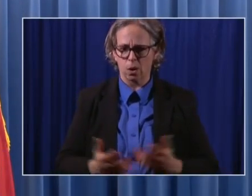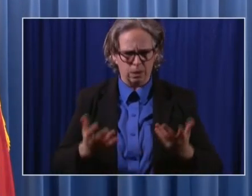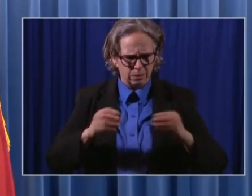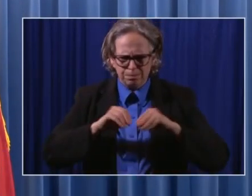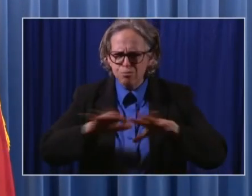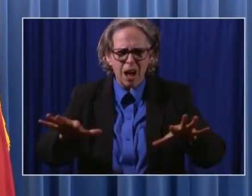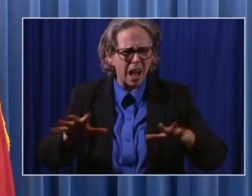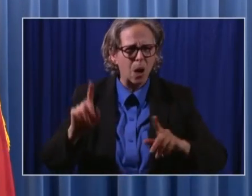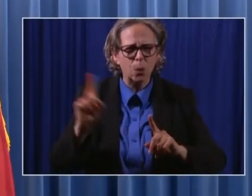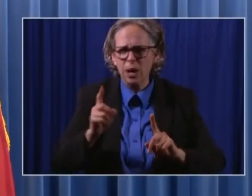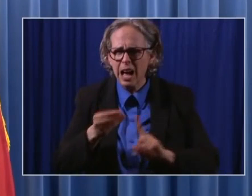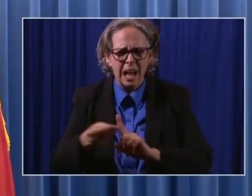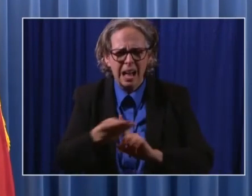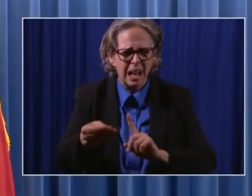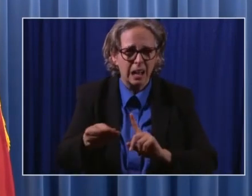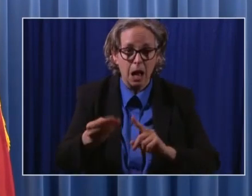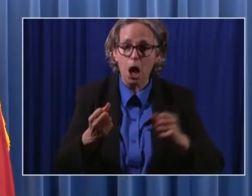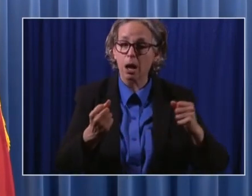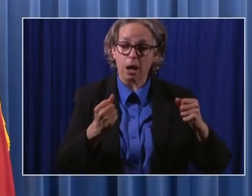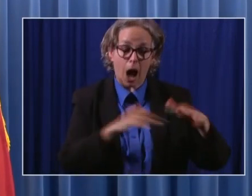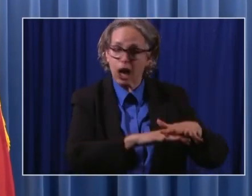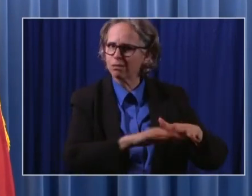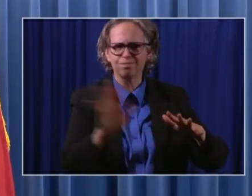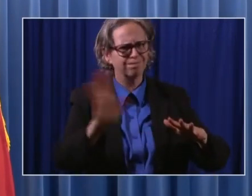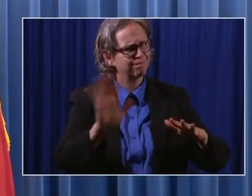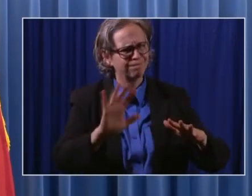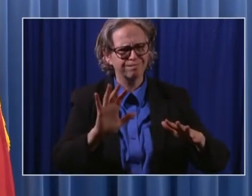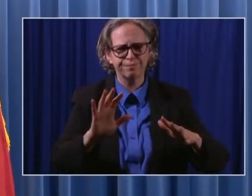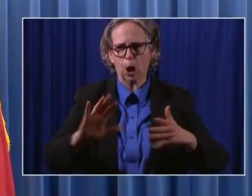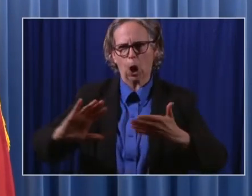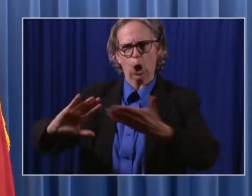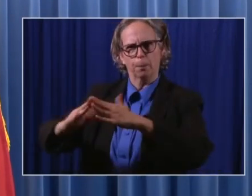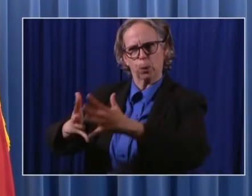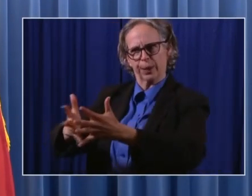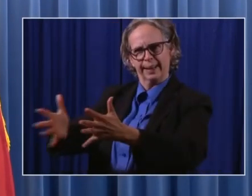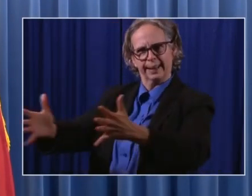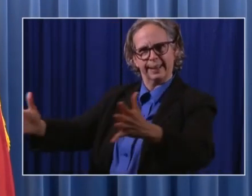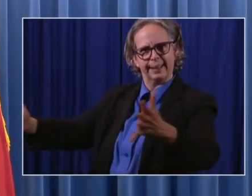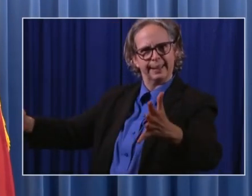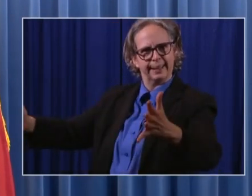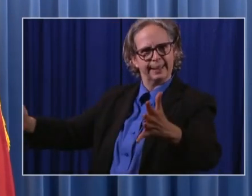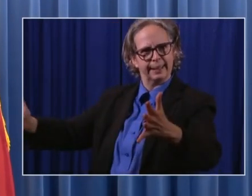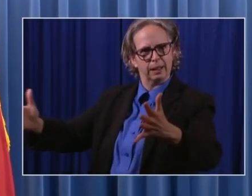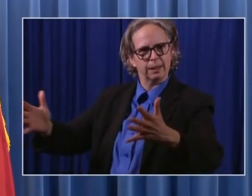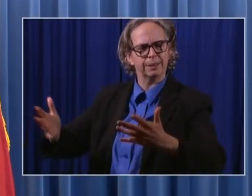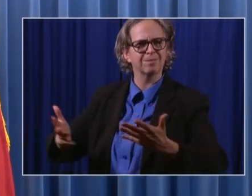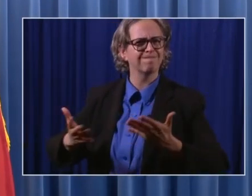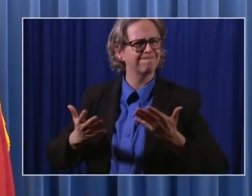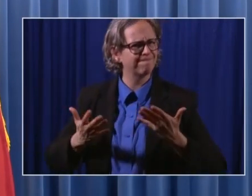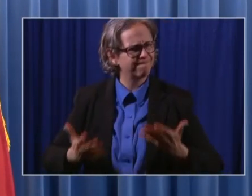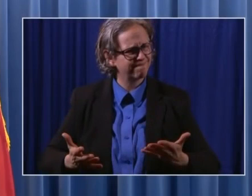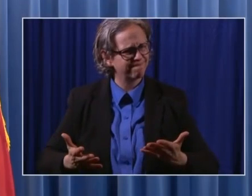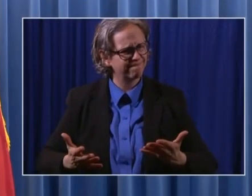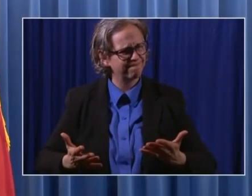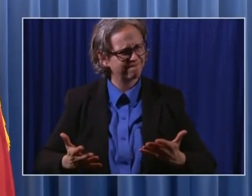JULY SIXTH TO THE 13th. WHICH IS THE HIGHEST NUMBER OF CASES FOR A SEVEN-DAY PERIOD SINCE THE PANDEMIC BEGAN FOR THEM. OFFICIALS SAY IF THE SURGEON CASES DID NOT COME FROM